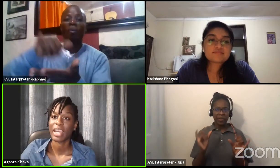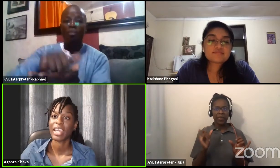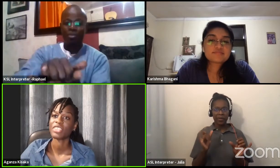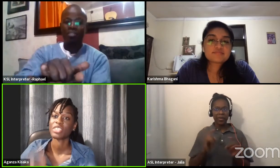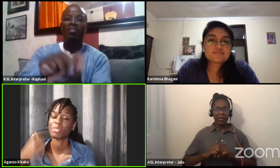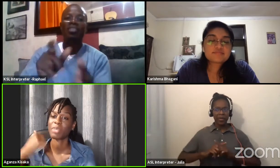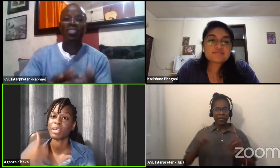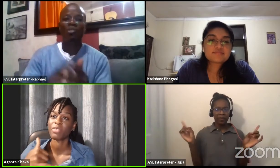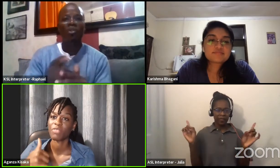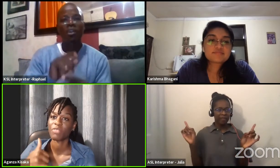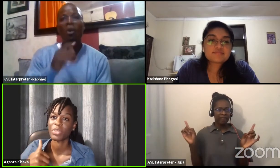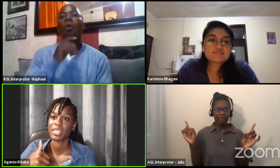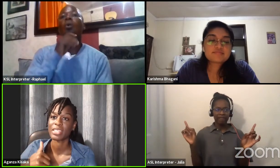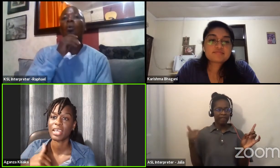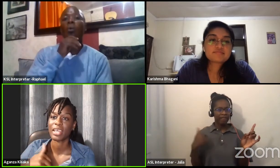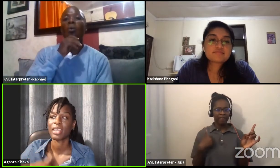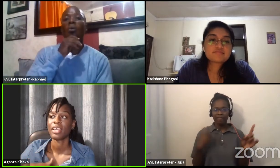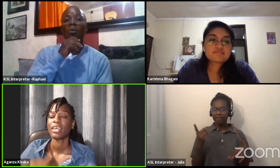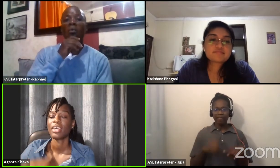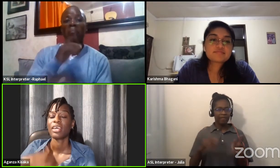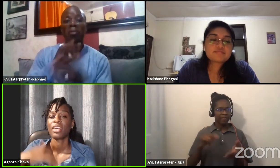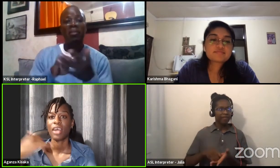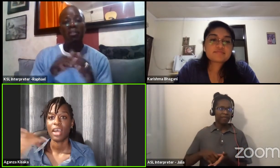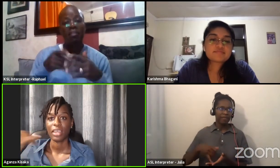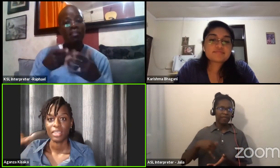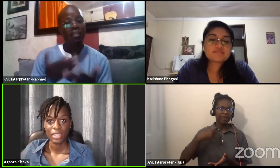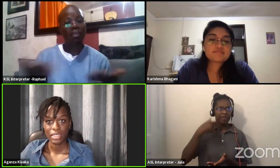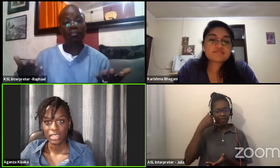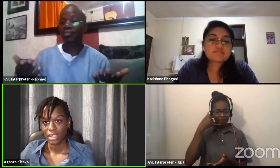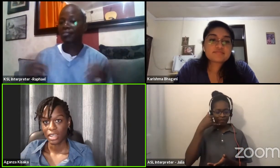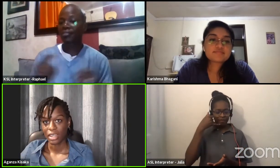I can just pick up a phone and say, I need this,